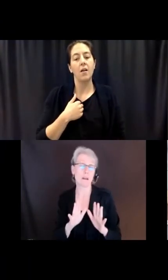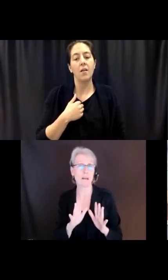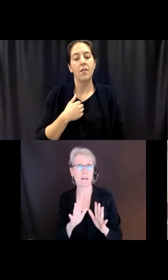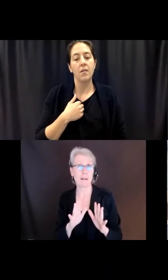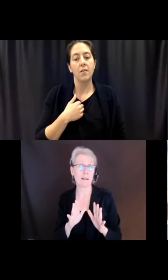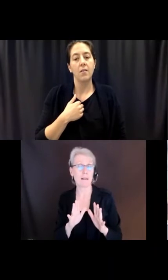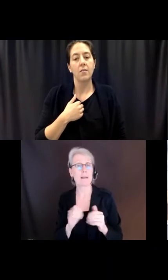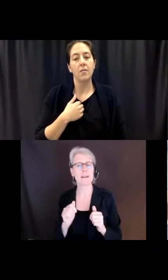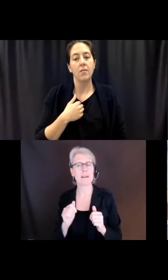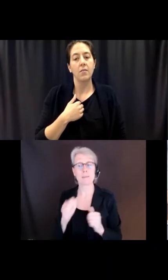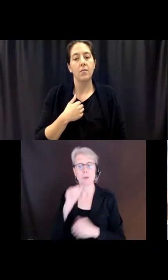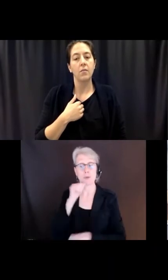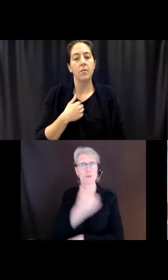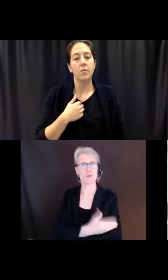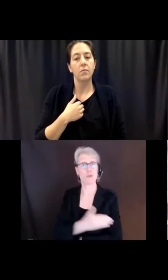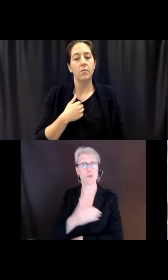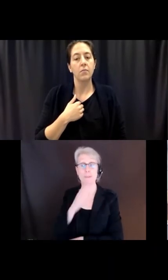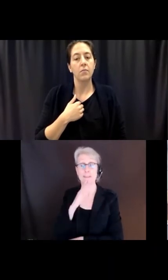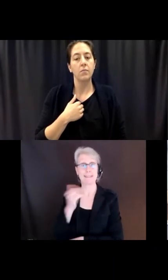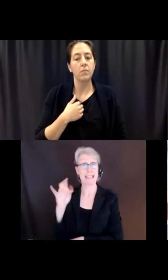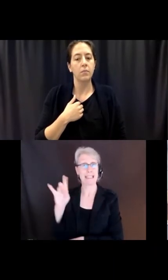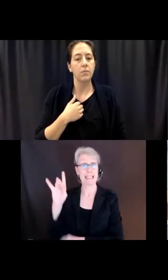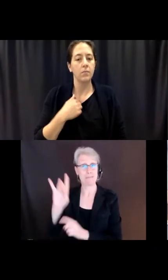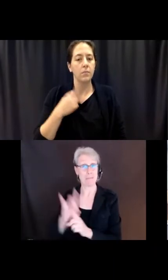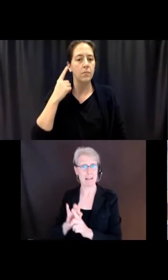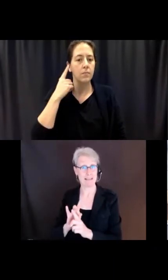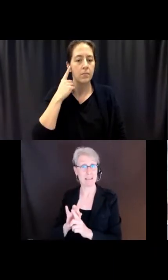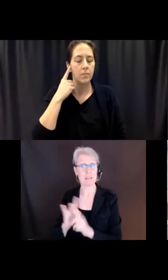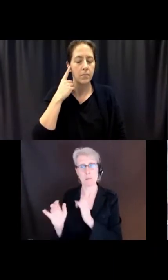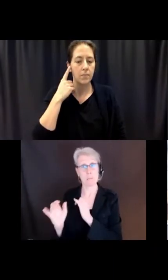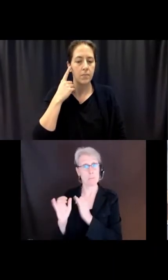MY YOUNGEST DAUGHTER, SHE IS 18 MONTHS, SHE ACTUALLY HAS THE SAME CONDITION AS ME. I WOULD